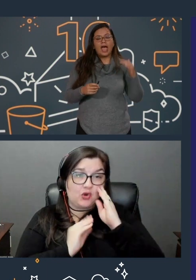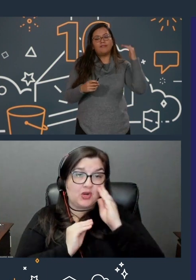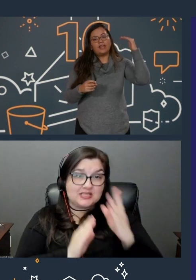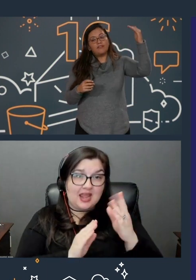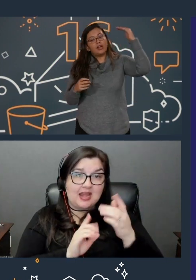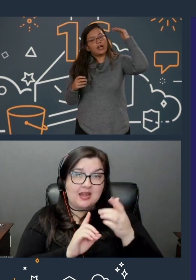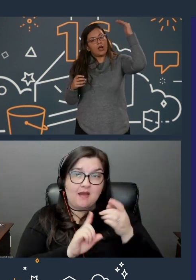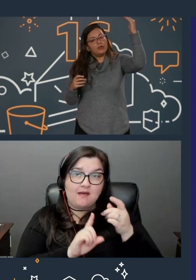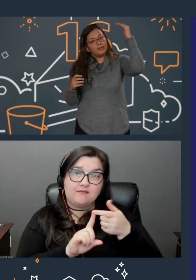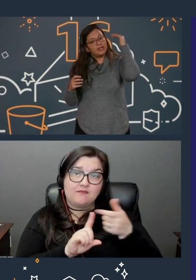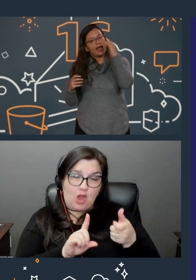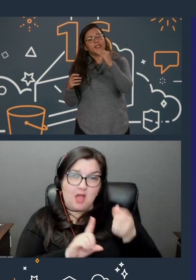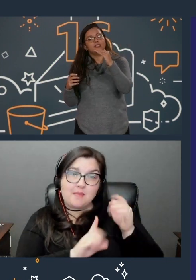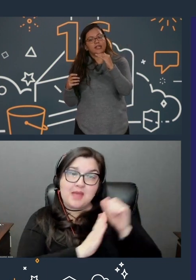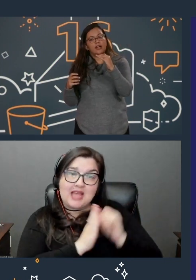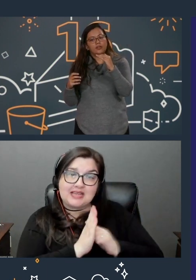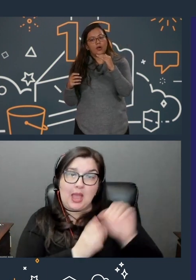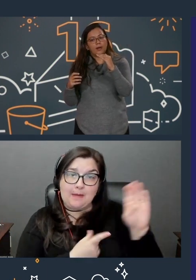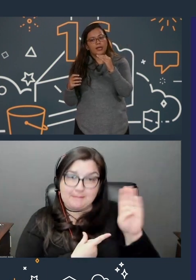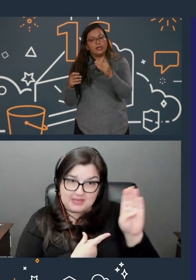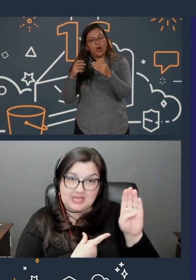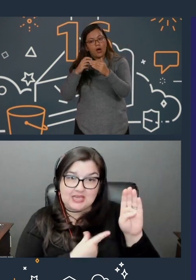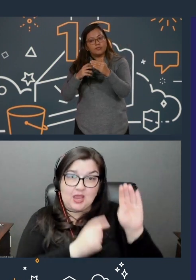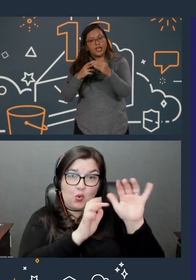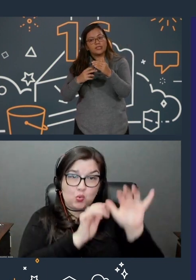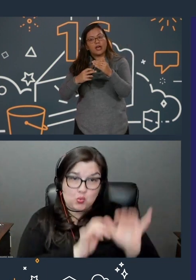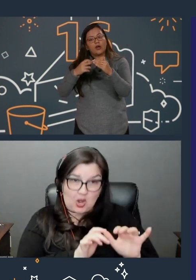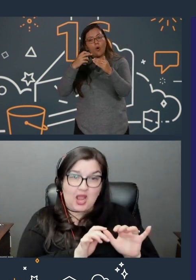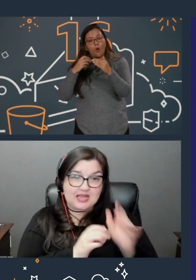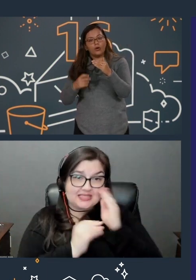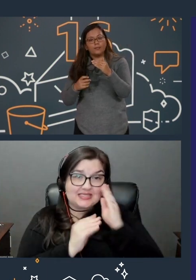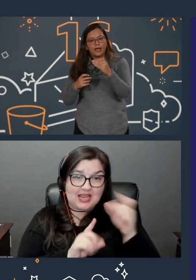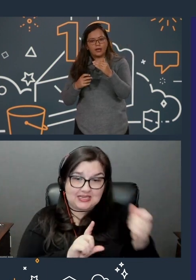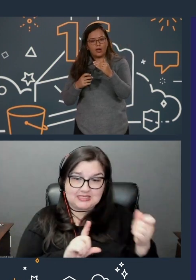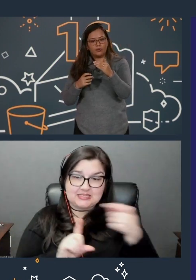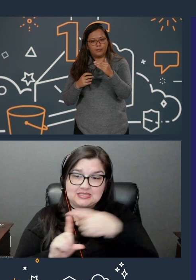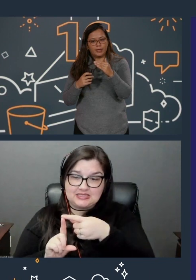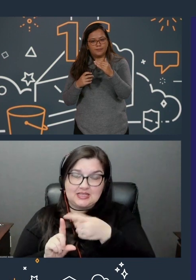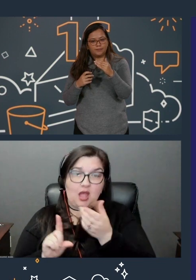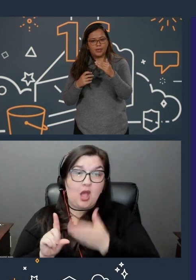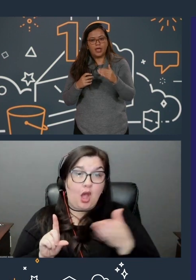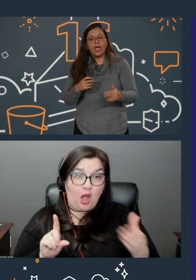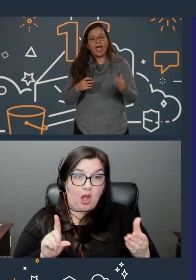And whenever account B writes data to your bucket, objects are owned by account B.